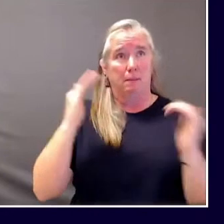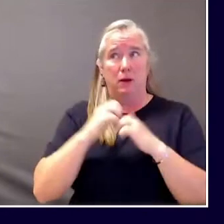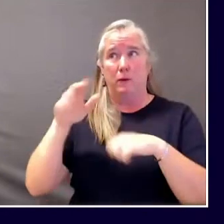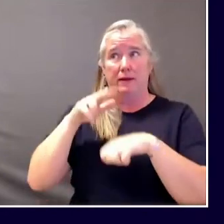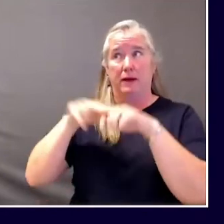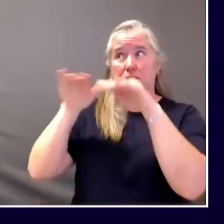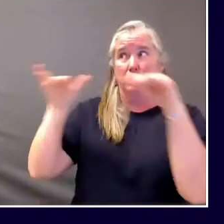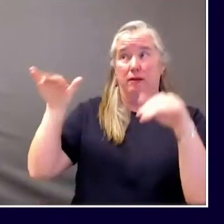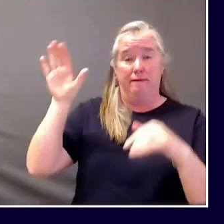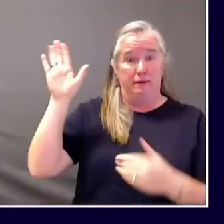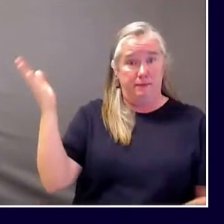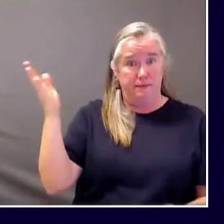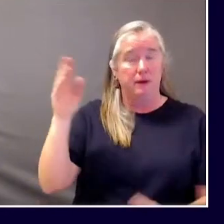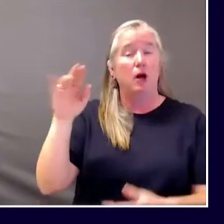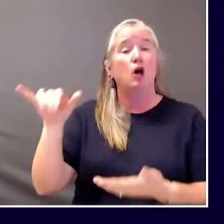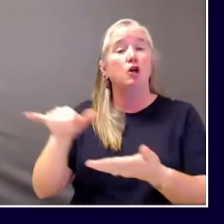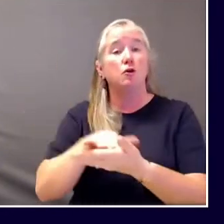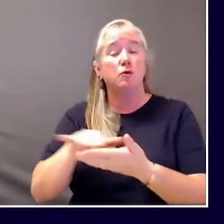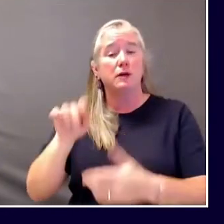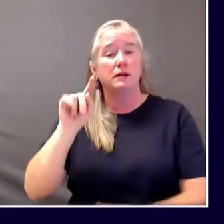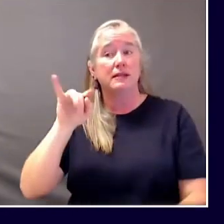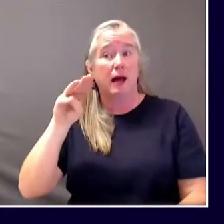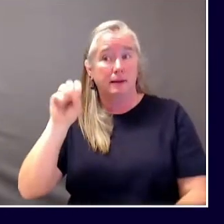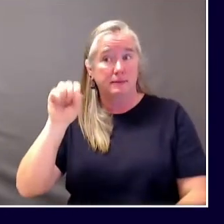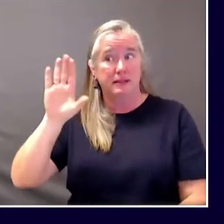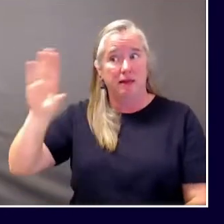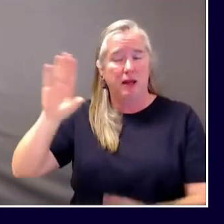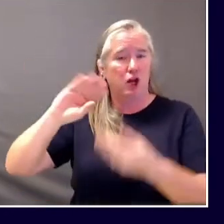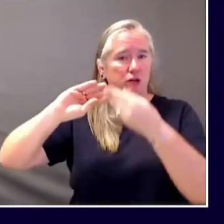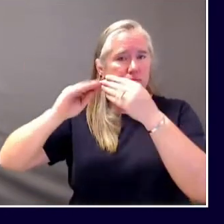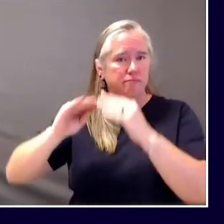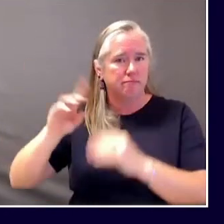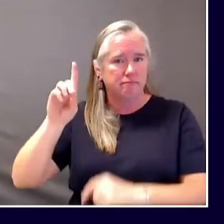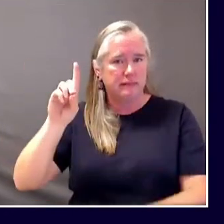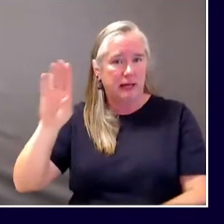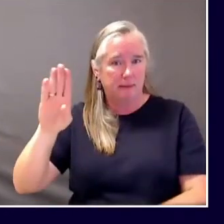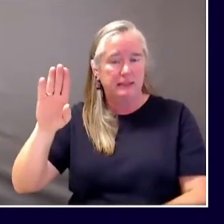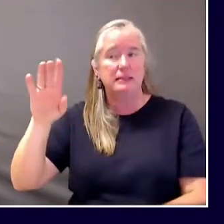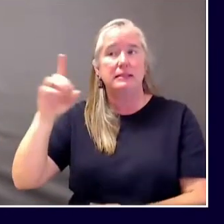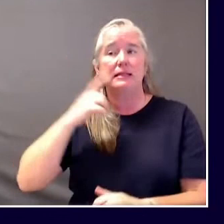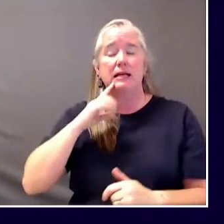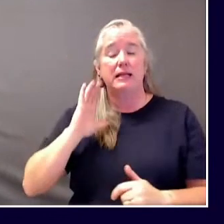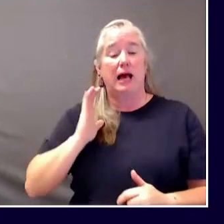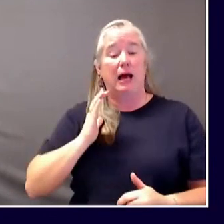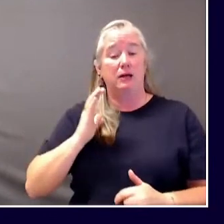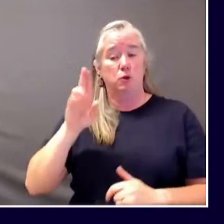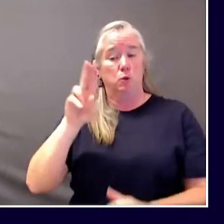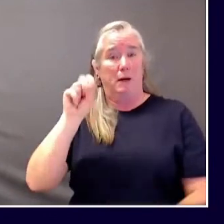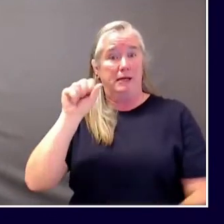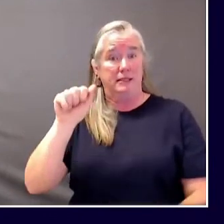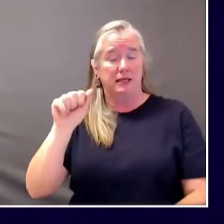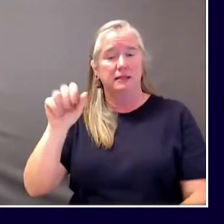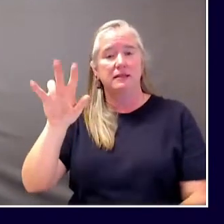according to The New York Times their database